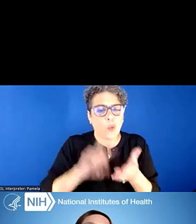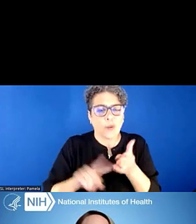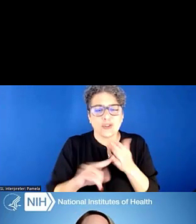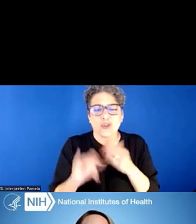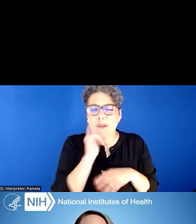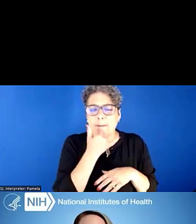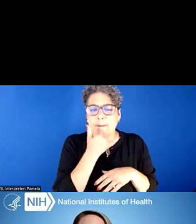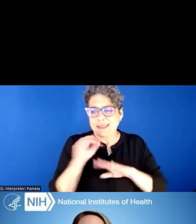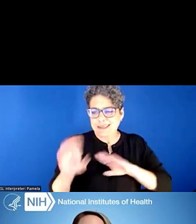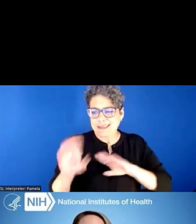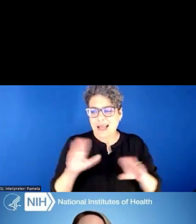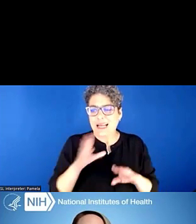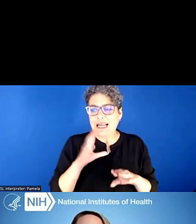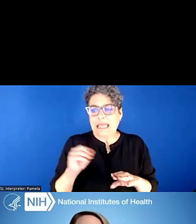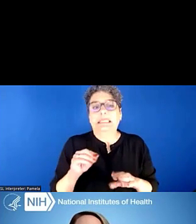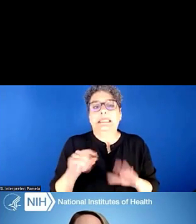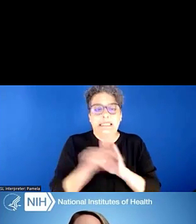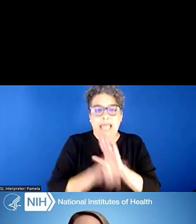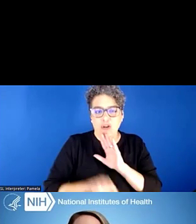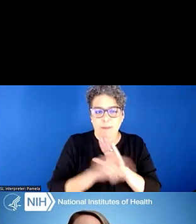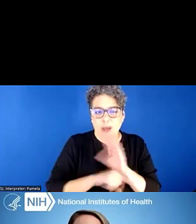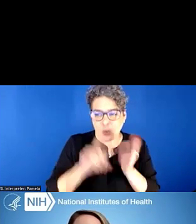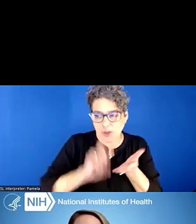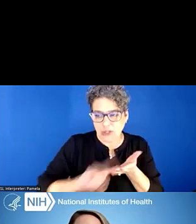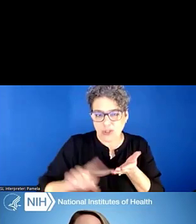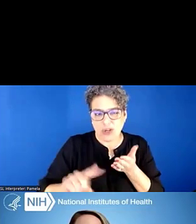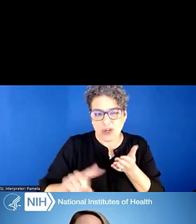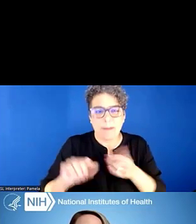My name is Elyse Sullivan, and I am moderating today's event.